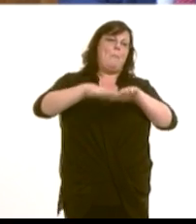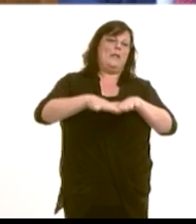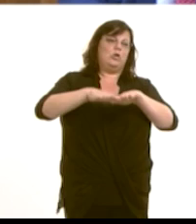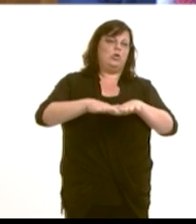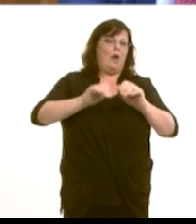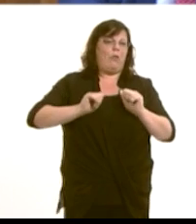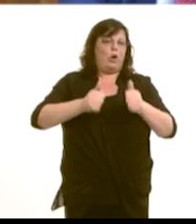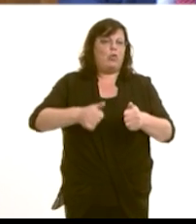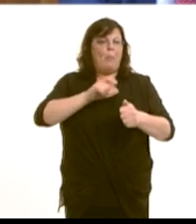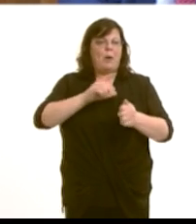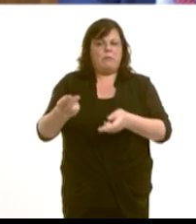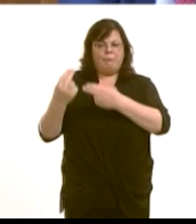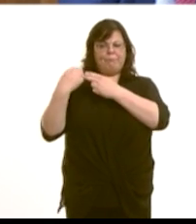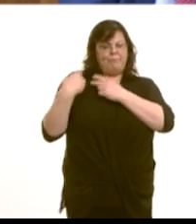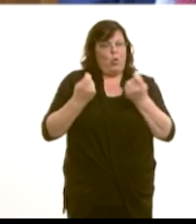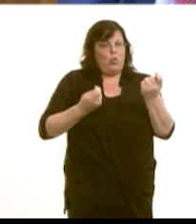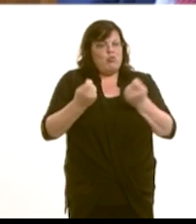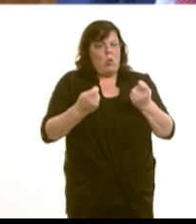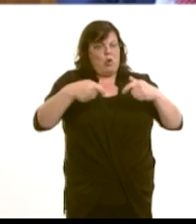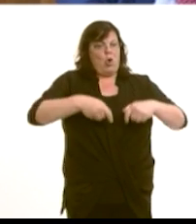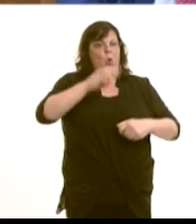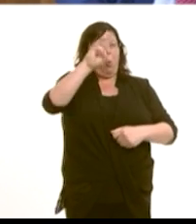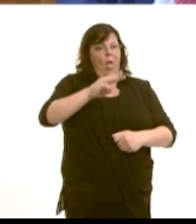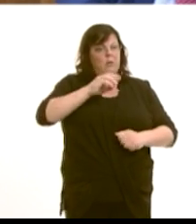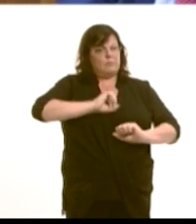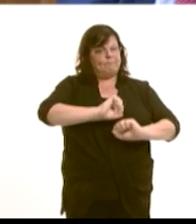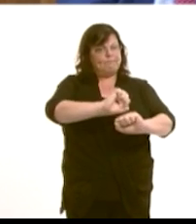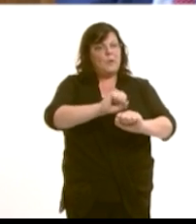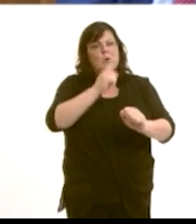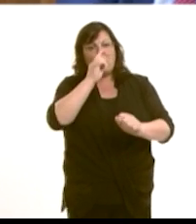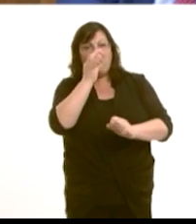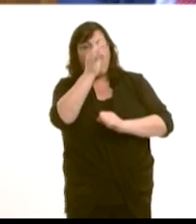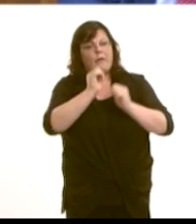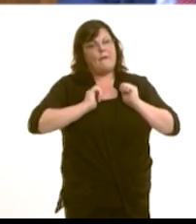Itís entirely devolved. So, there are opportunities for the farming industry to work with us as to what a future